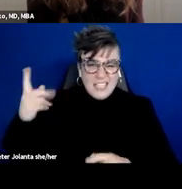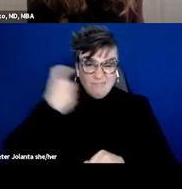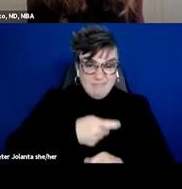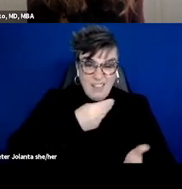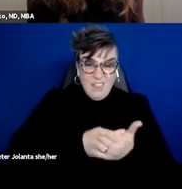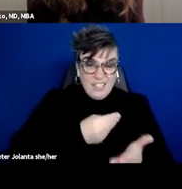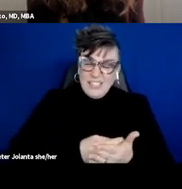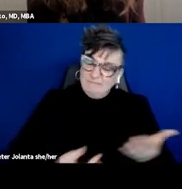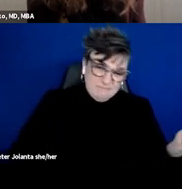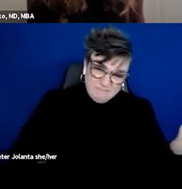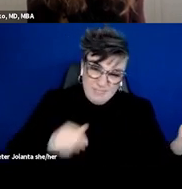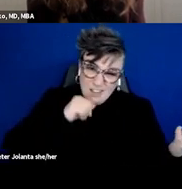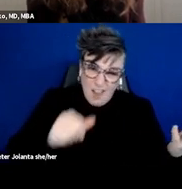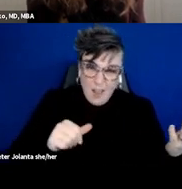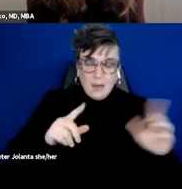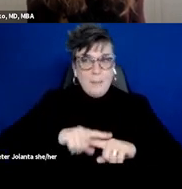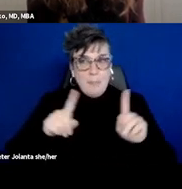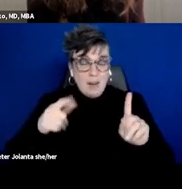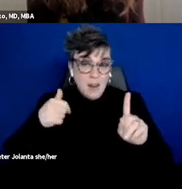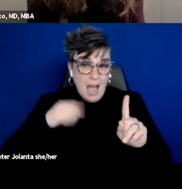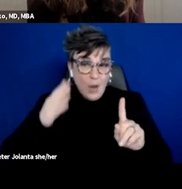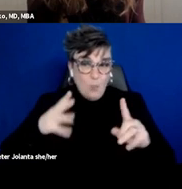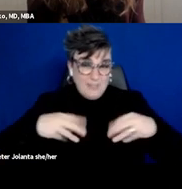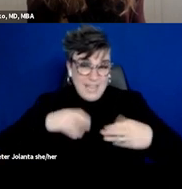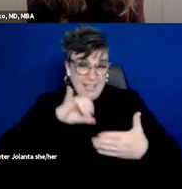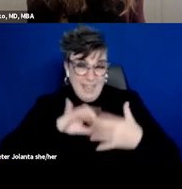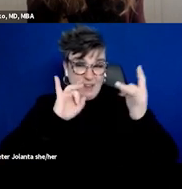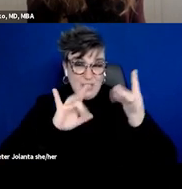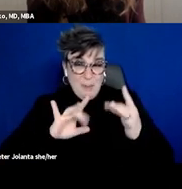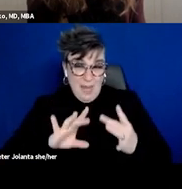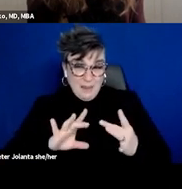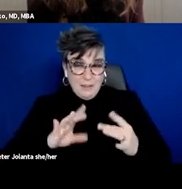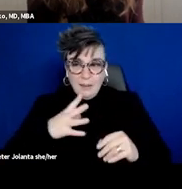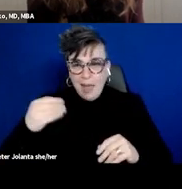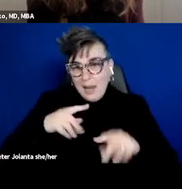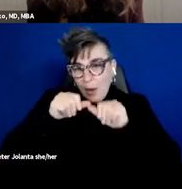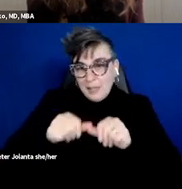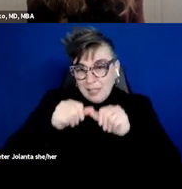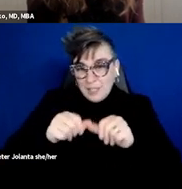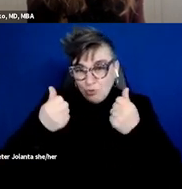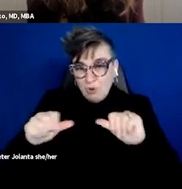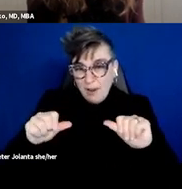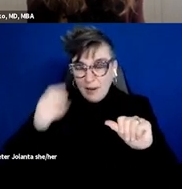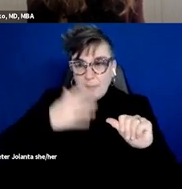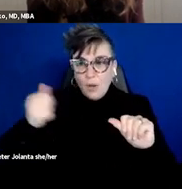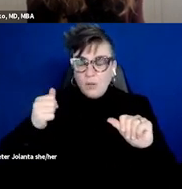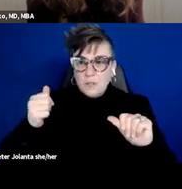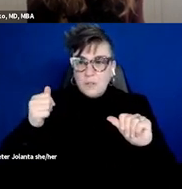but I'm going to take that feedback and I'm going to continue trying, because I really